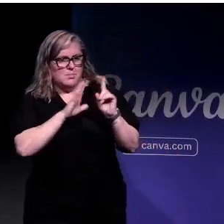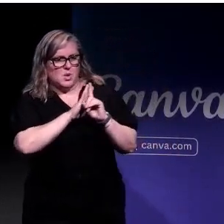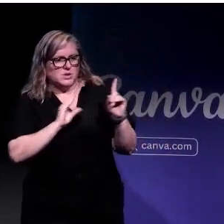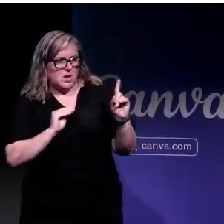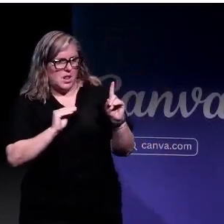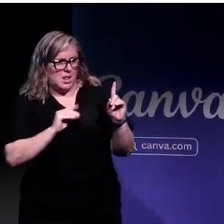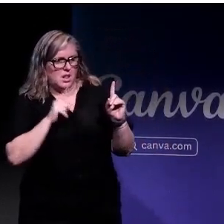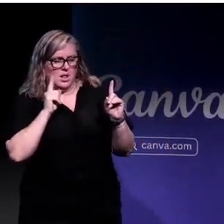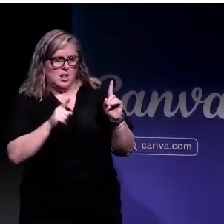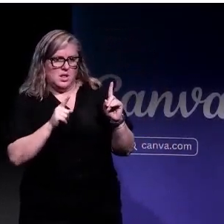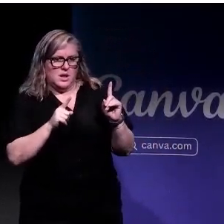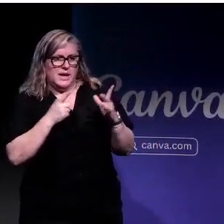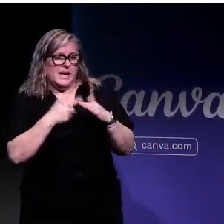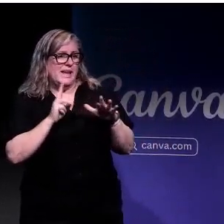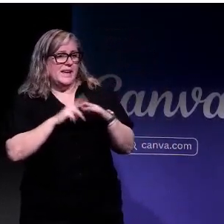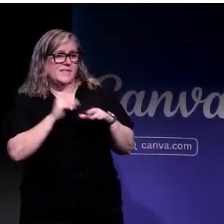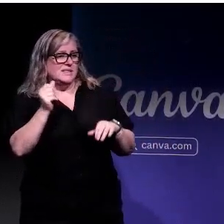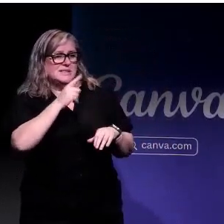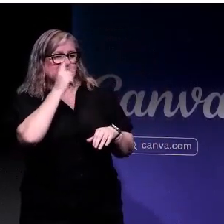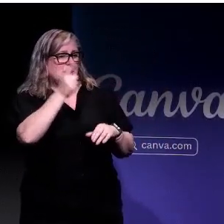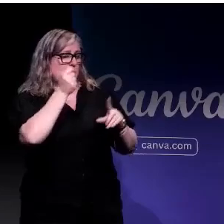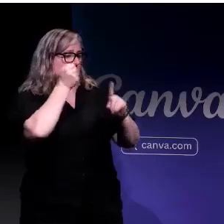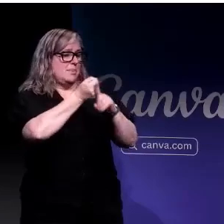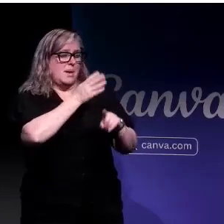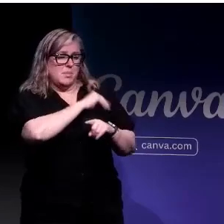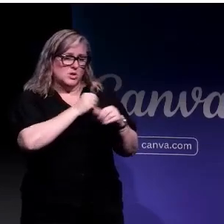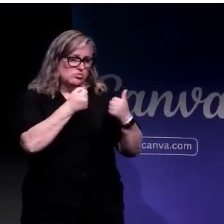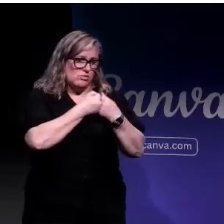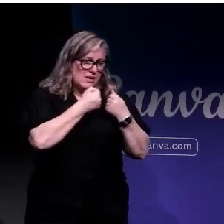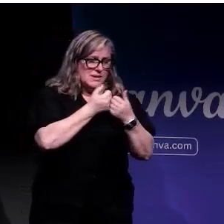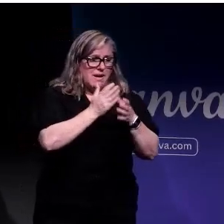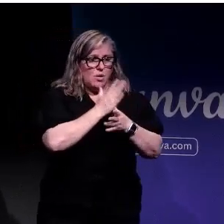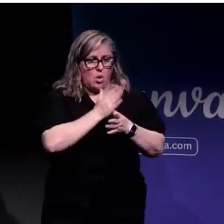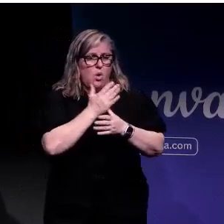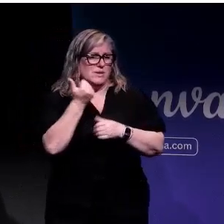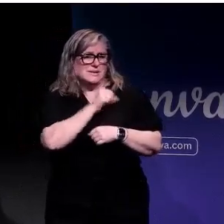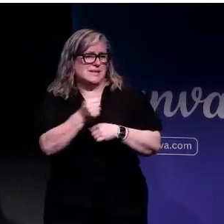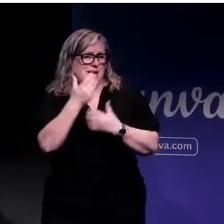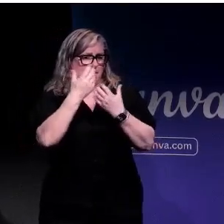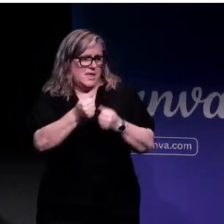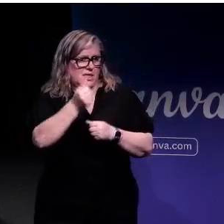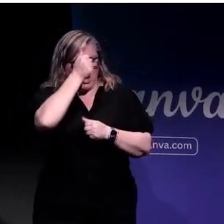Because even if someone is intoxicated, those mental models, they're still there. People generally know how to use a website, right?